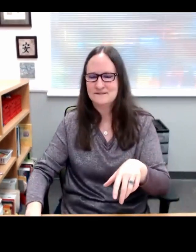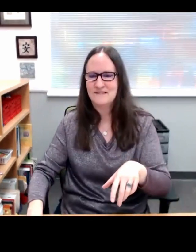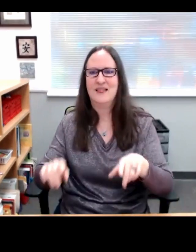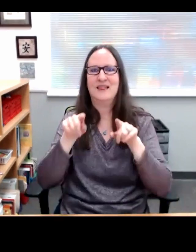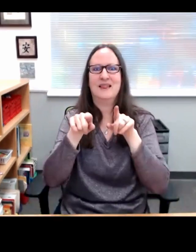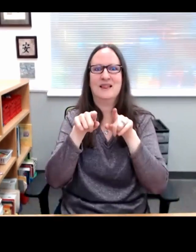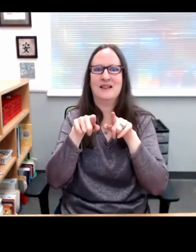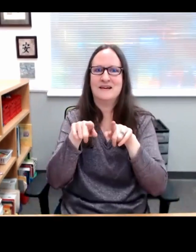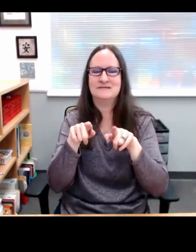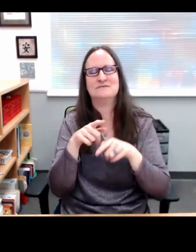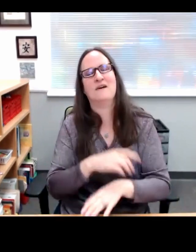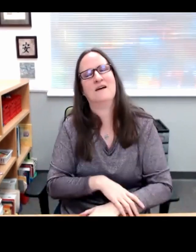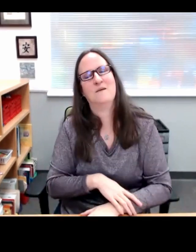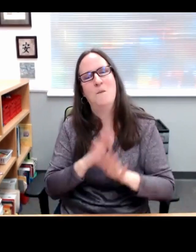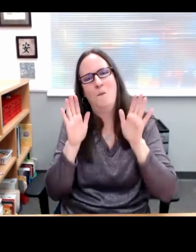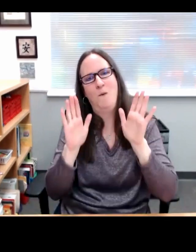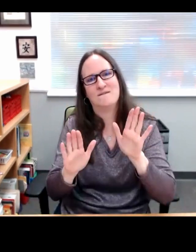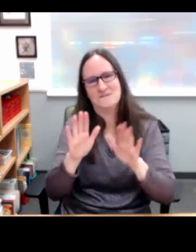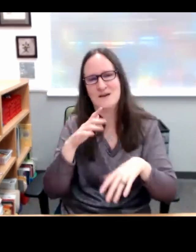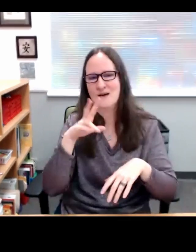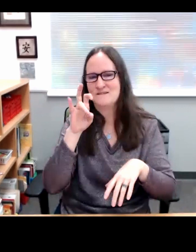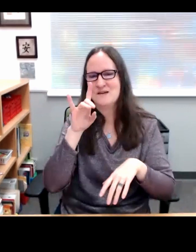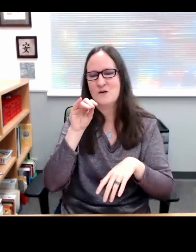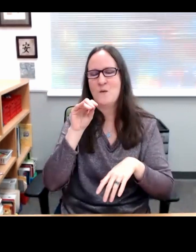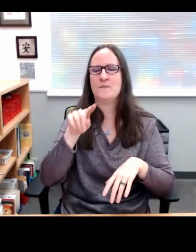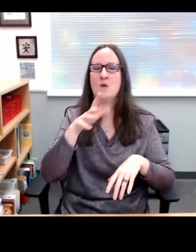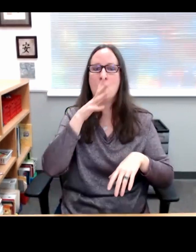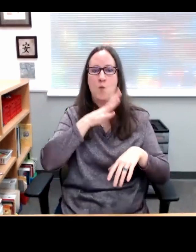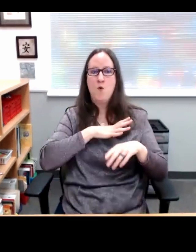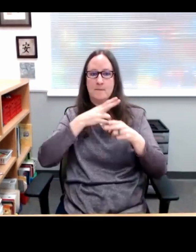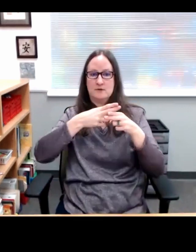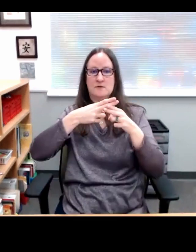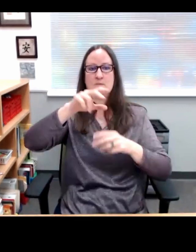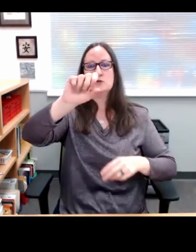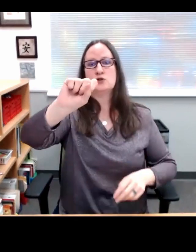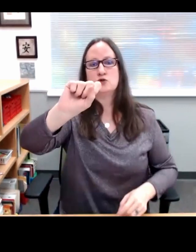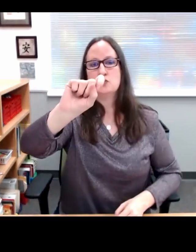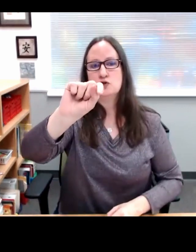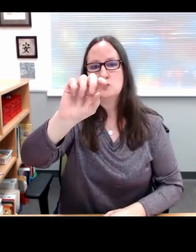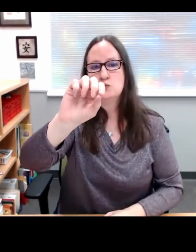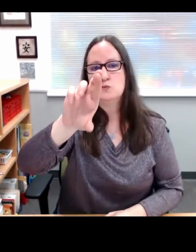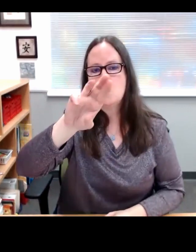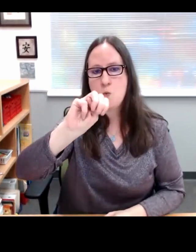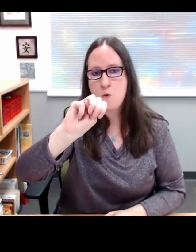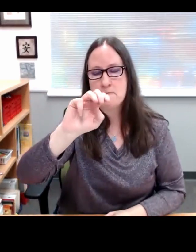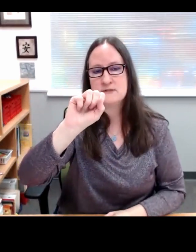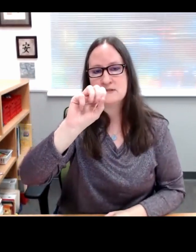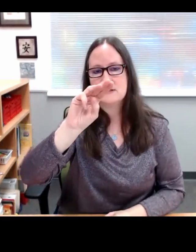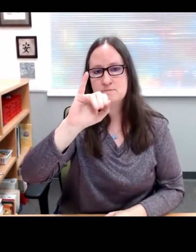So, watch this video. Oh my goodness. It's wonderful. It's a woman by the name of